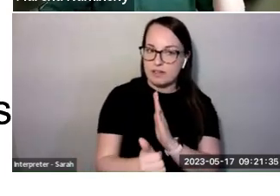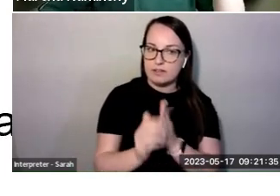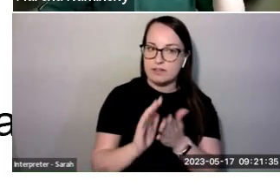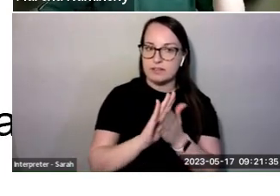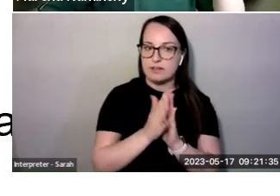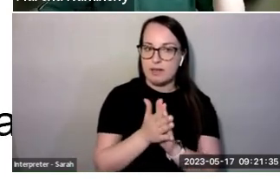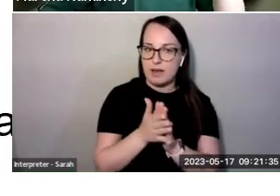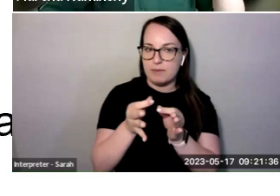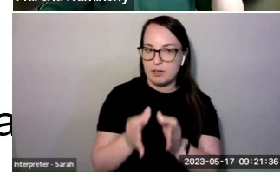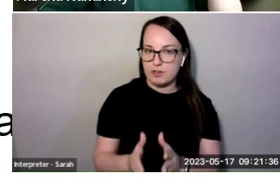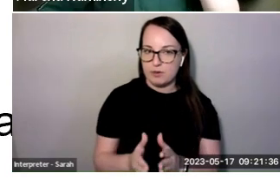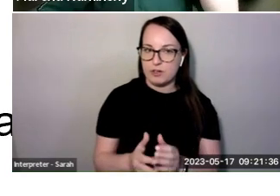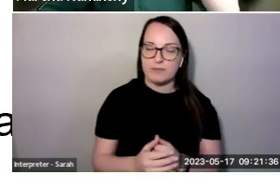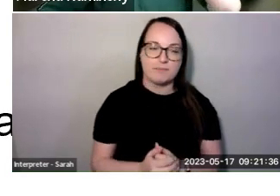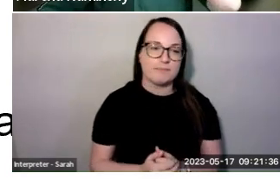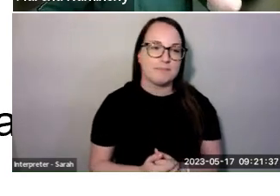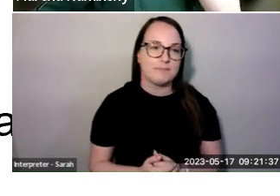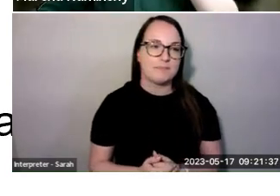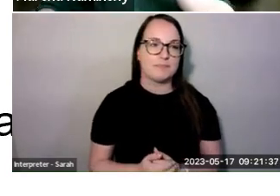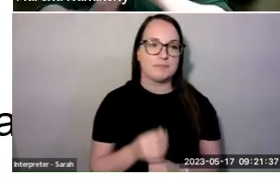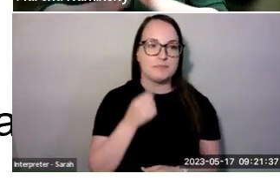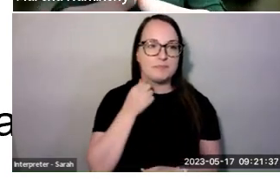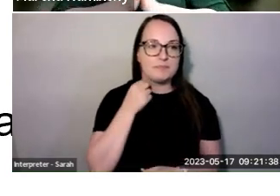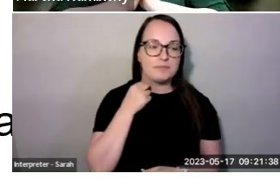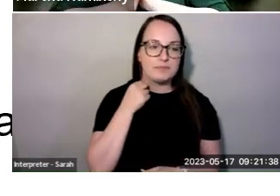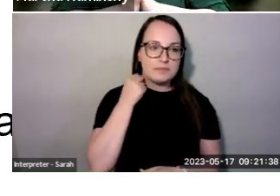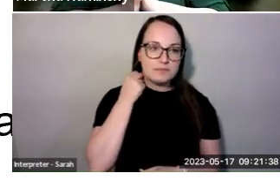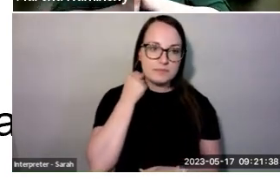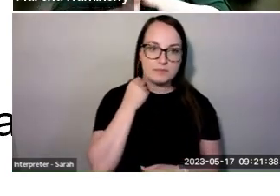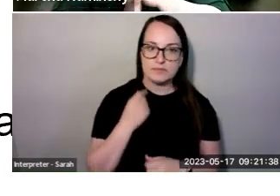their skills to become future interpreters successfully.